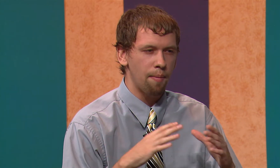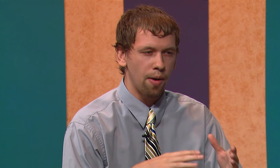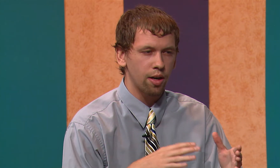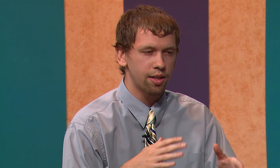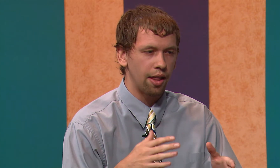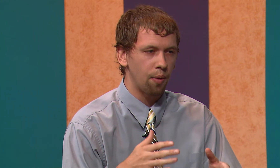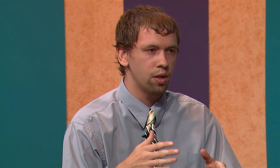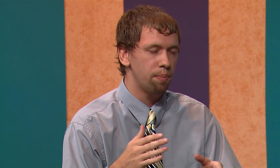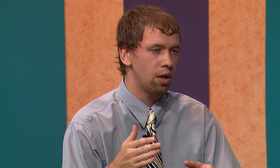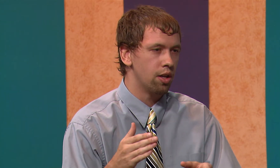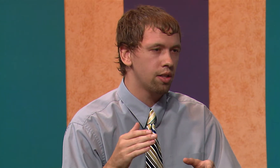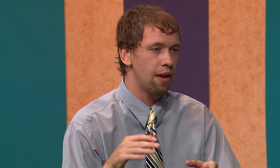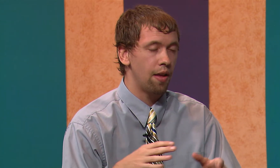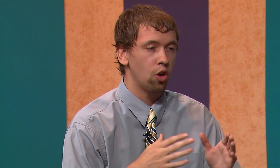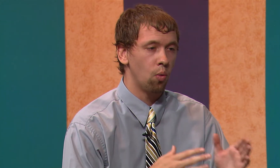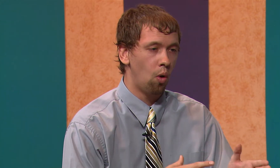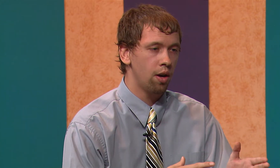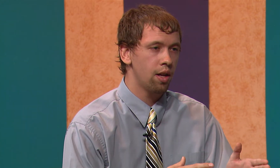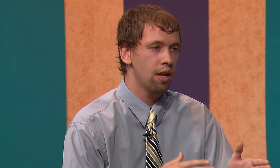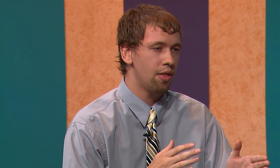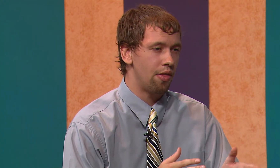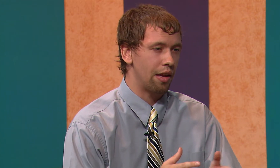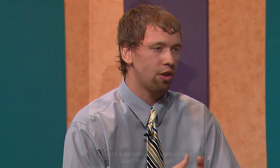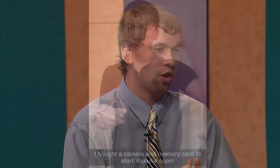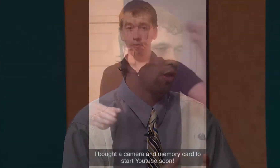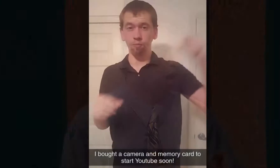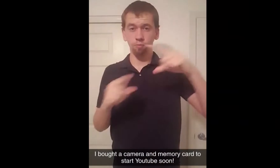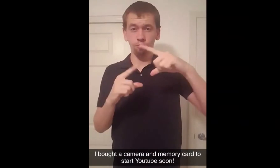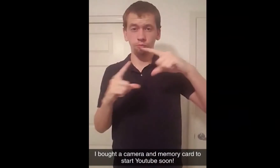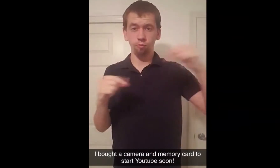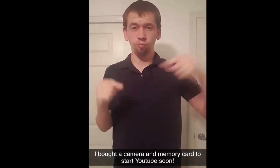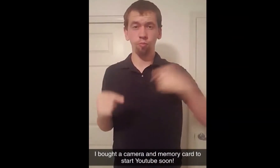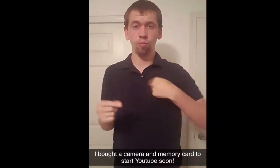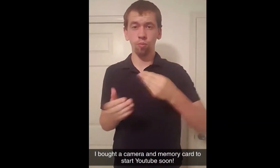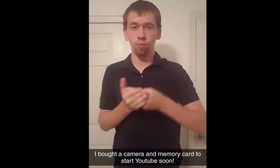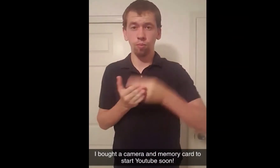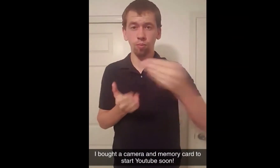American Sign Language because if they learn one they can learn the other ones.